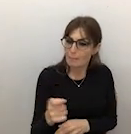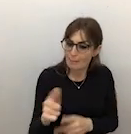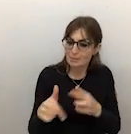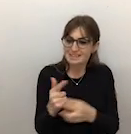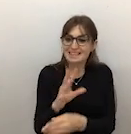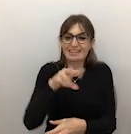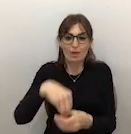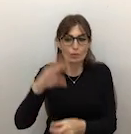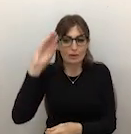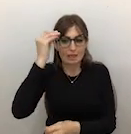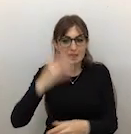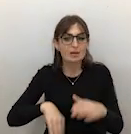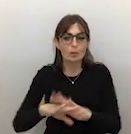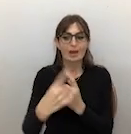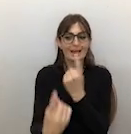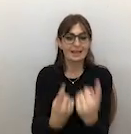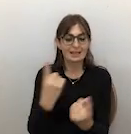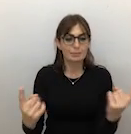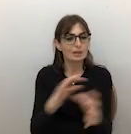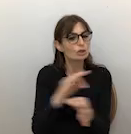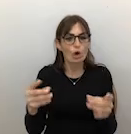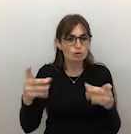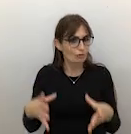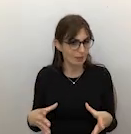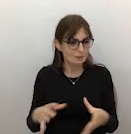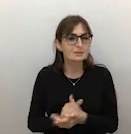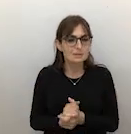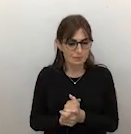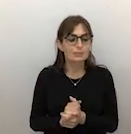of the committee are all independent non-executive directors.